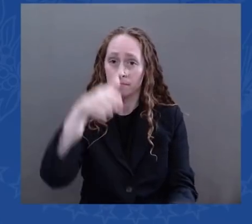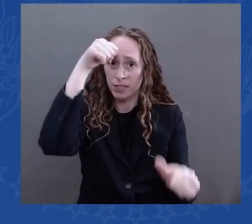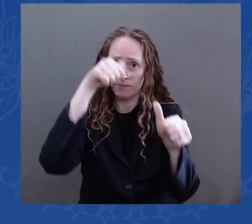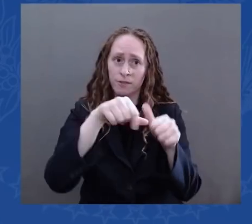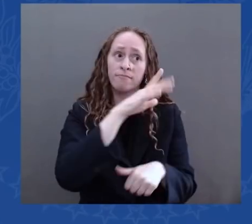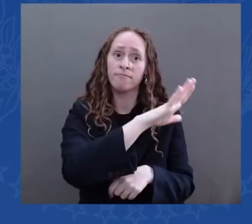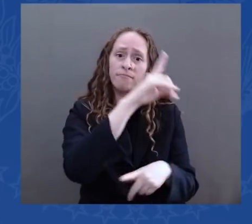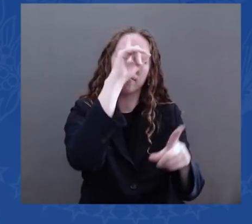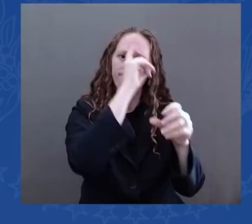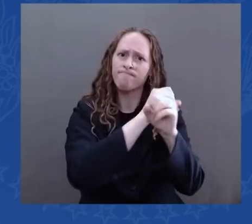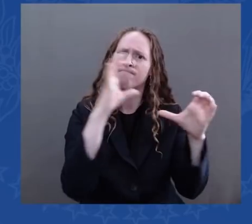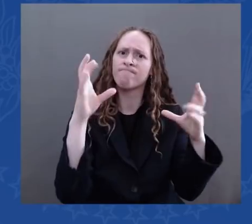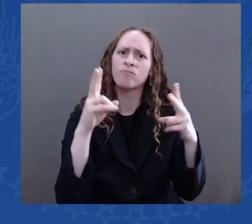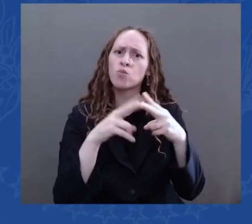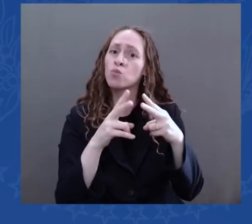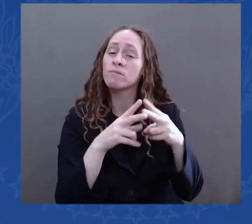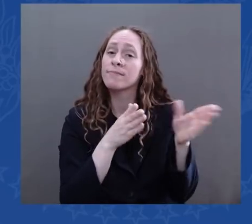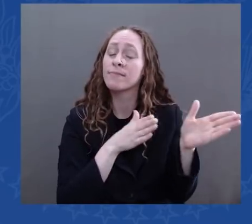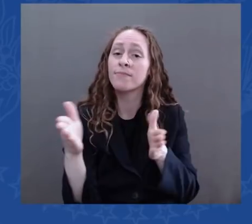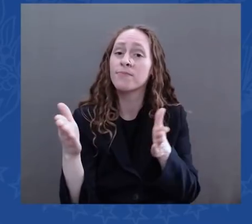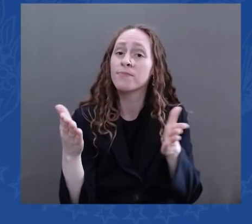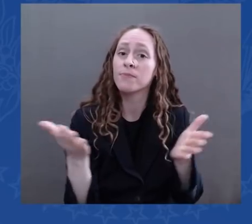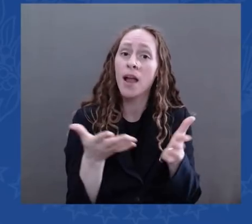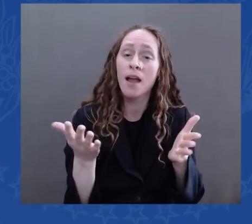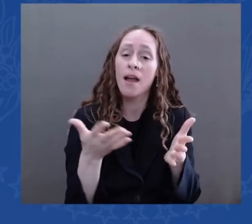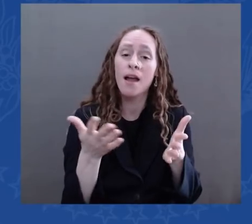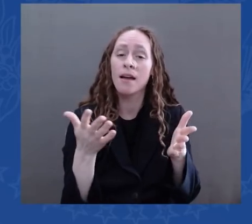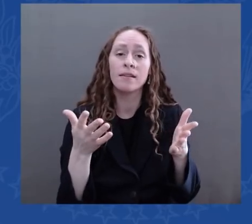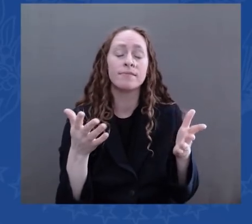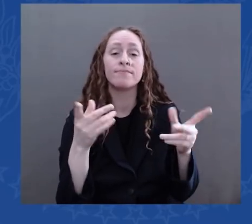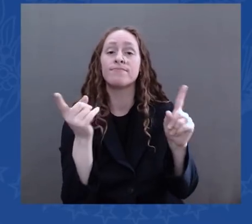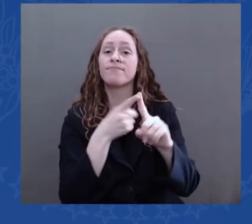One is to make sure that they never become part of NATO.